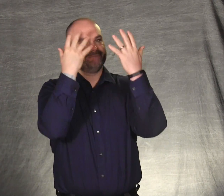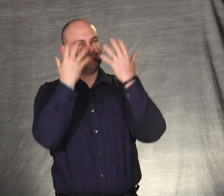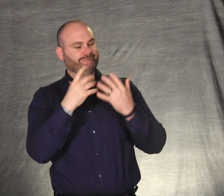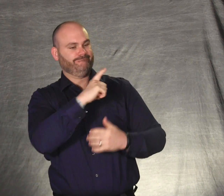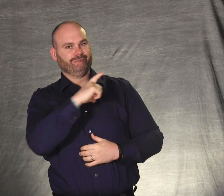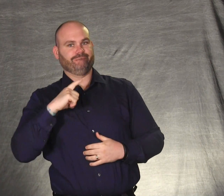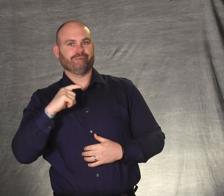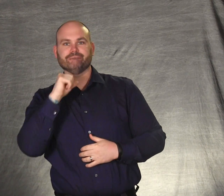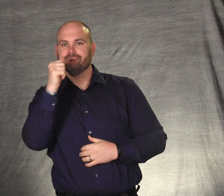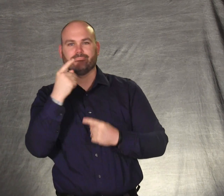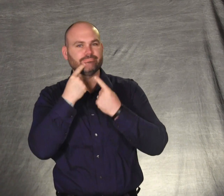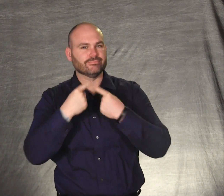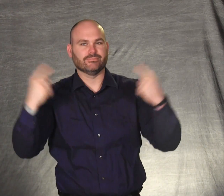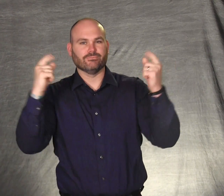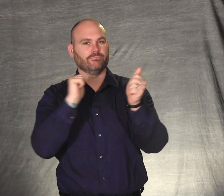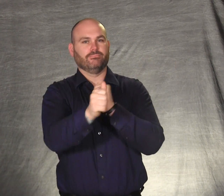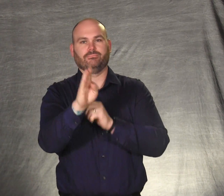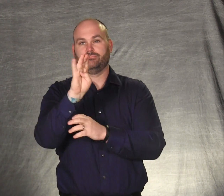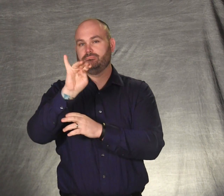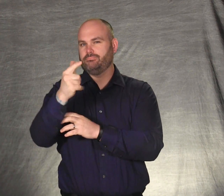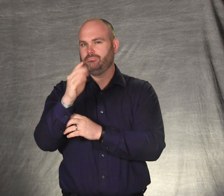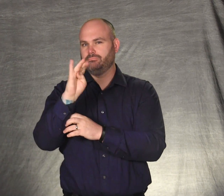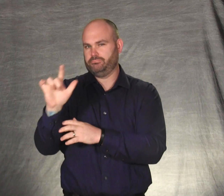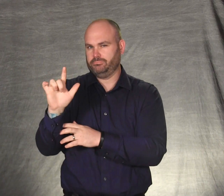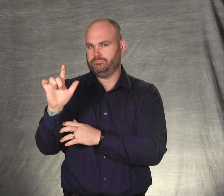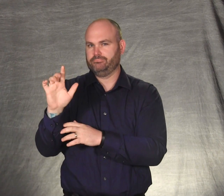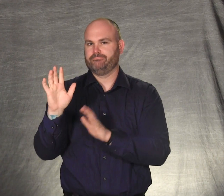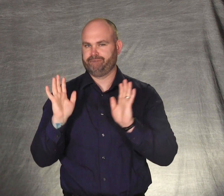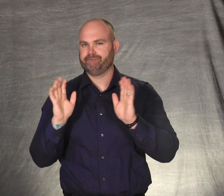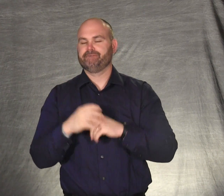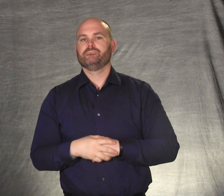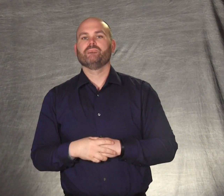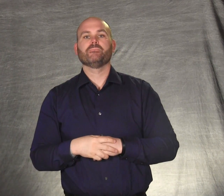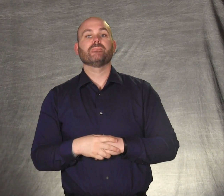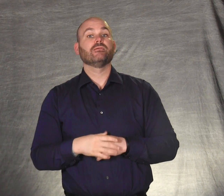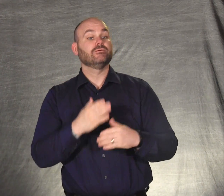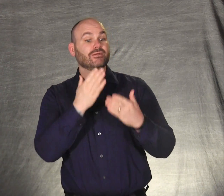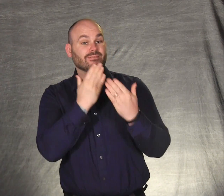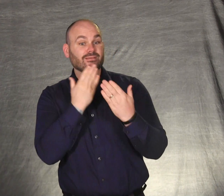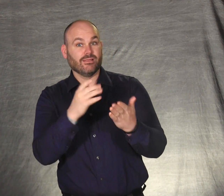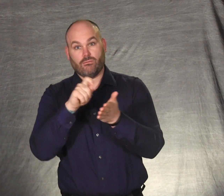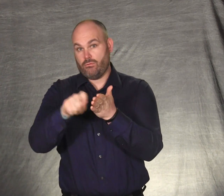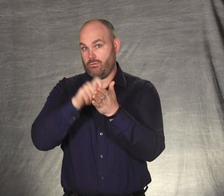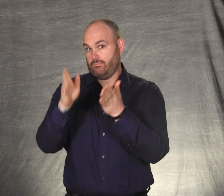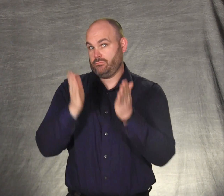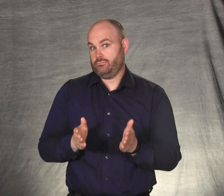Unfortunately, the legislature did not succeed in passing the Bonding Bill. Thanks to the bill authors,